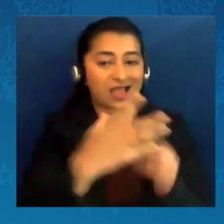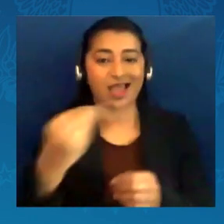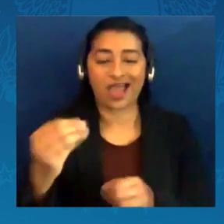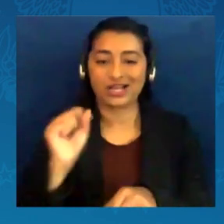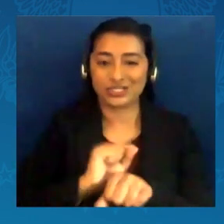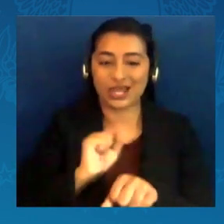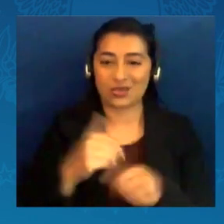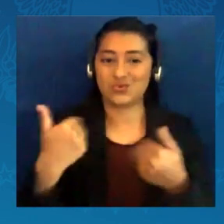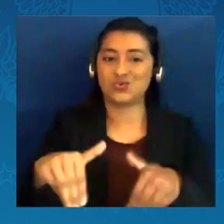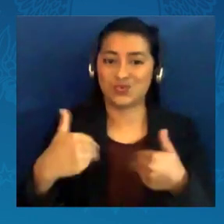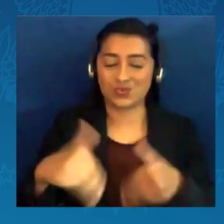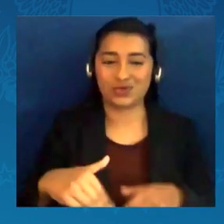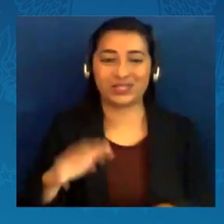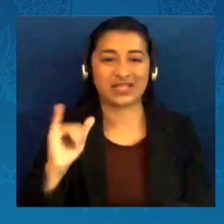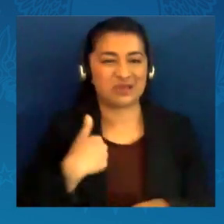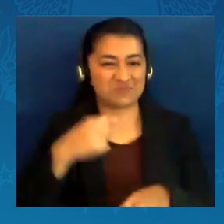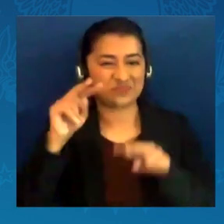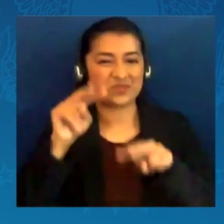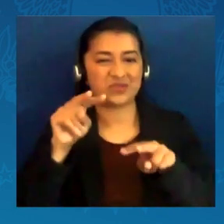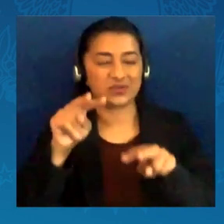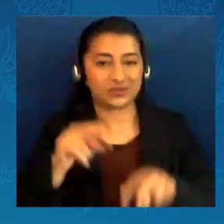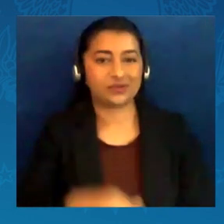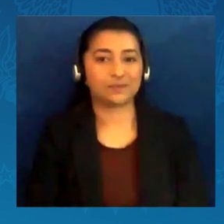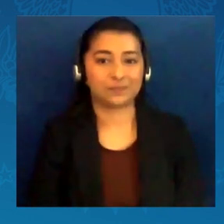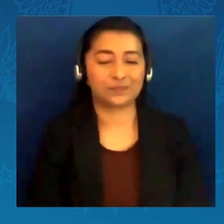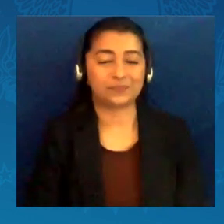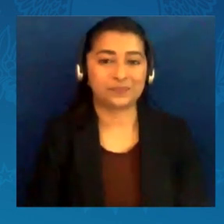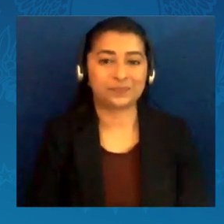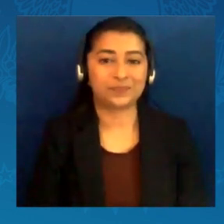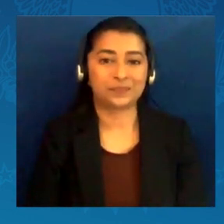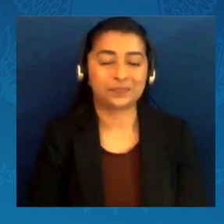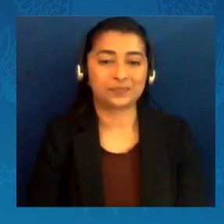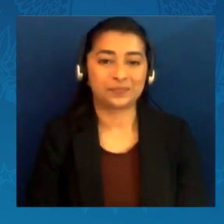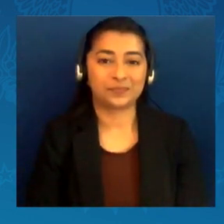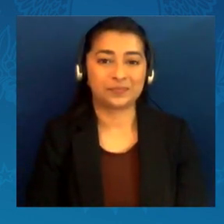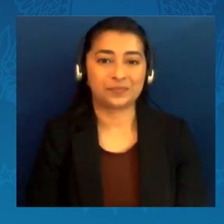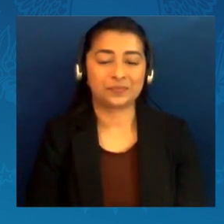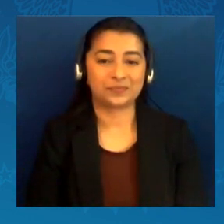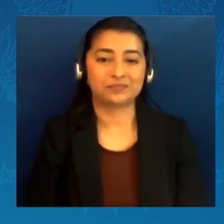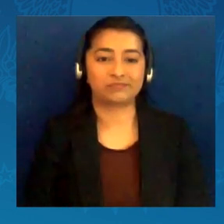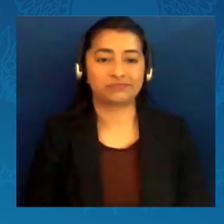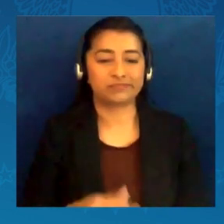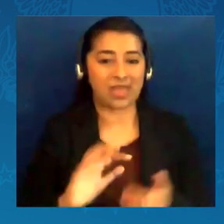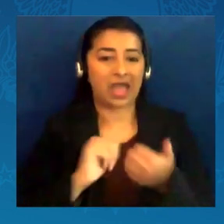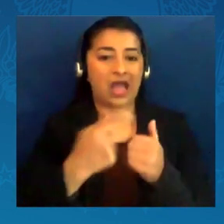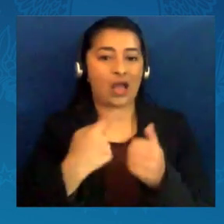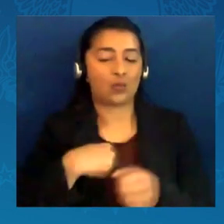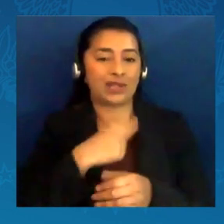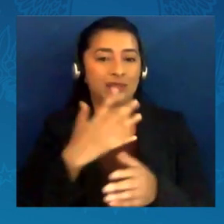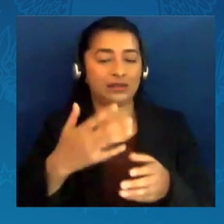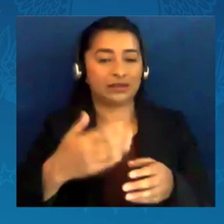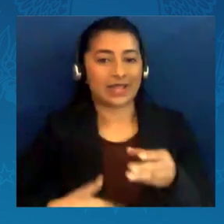in terms of our approach to growing infrastructure, growing our economy. What are you going to do next after you graduate?